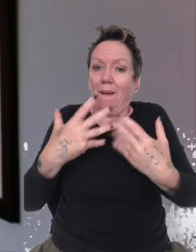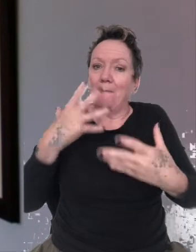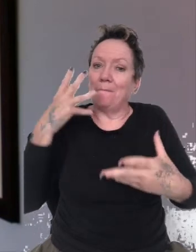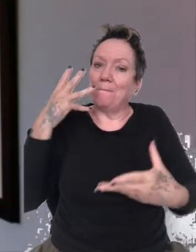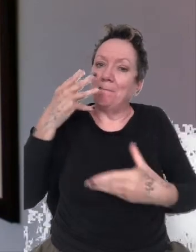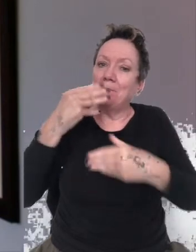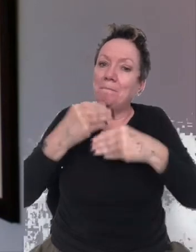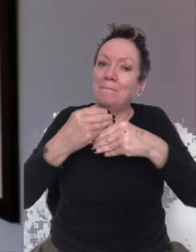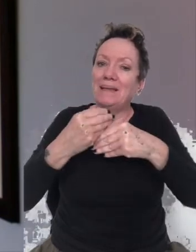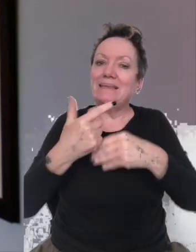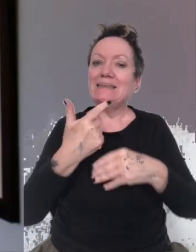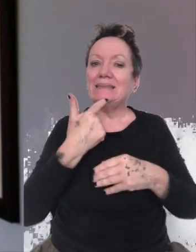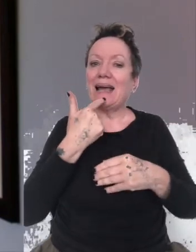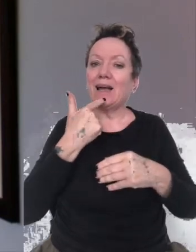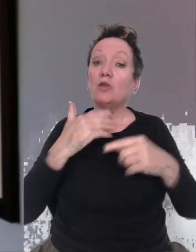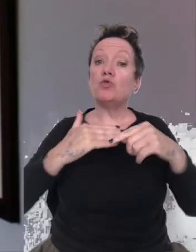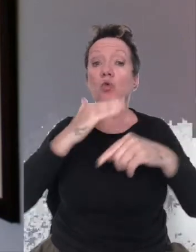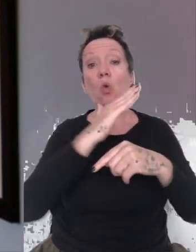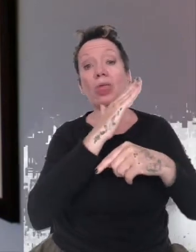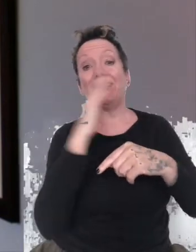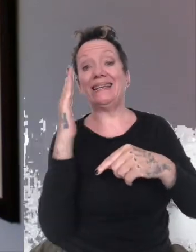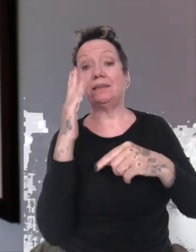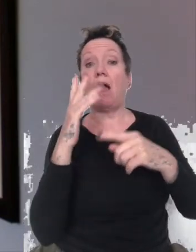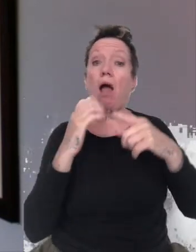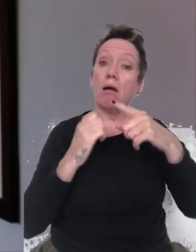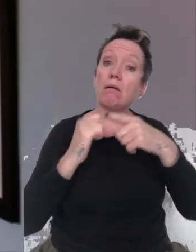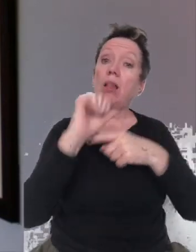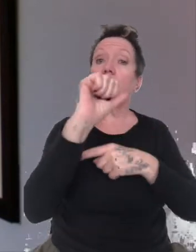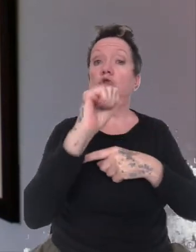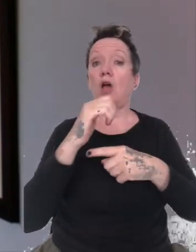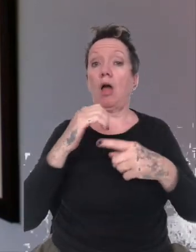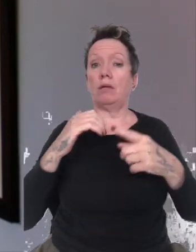Northeast culture social, which took place on the 11th of June.